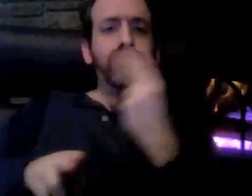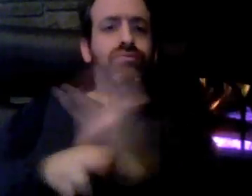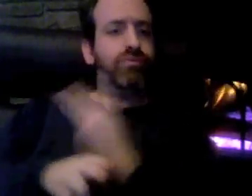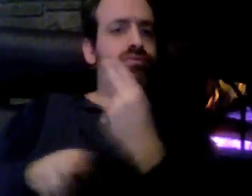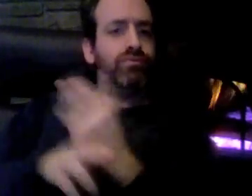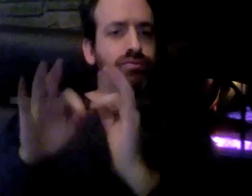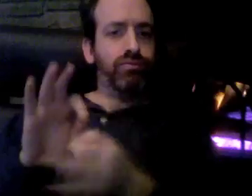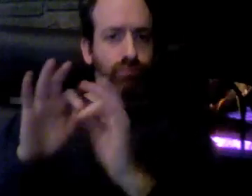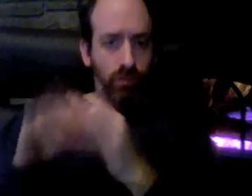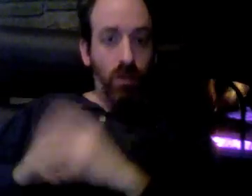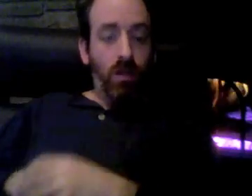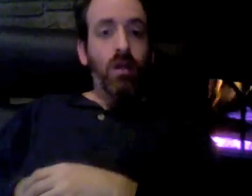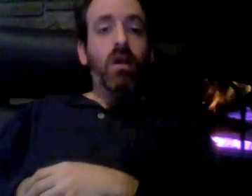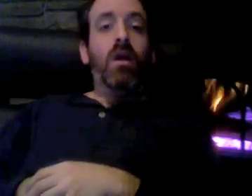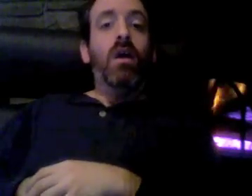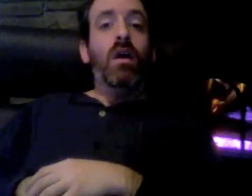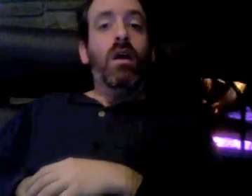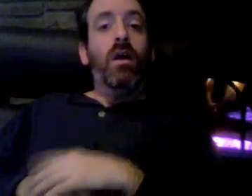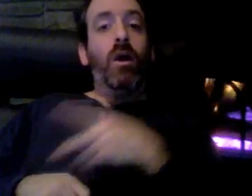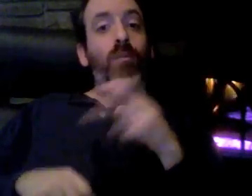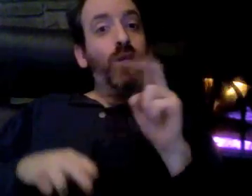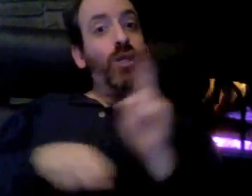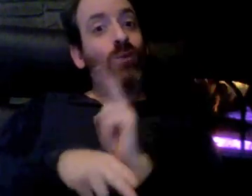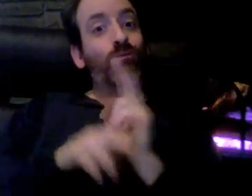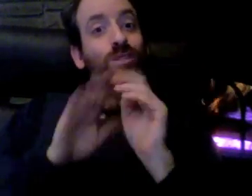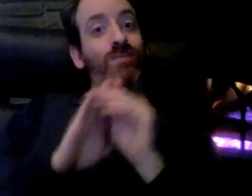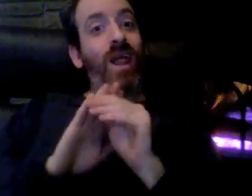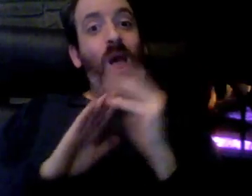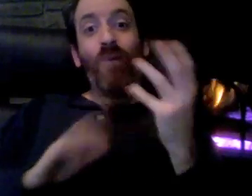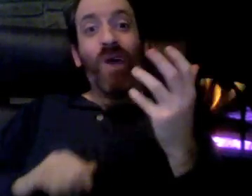While I use VRS quite excessively.